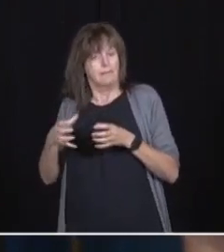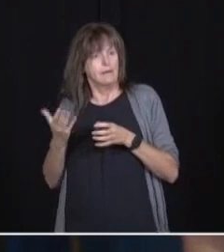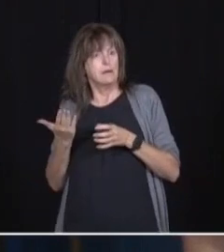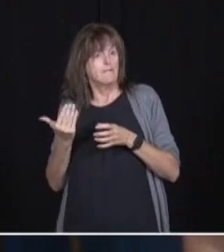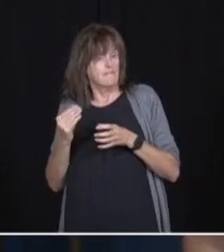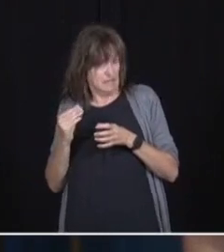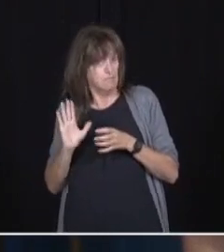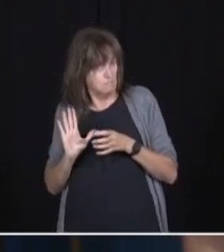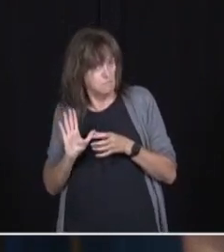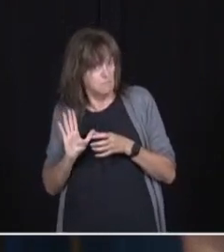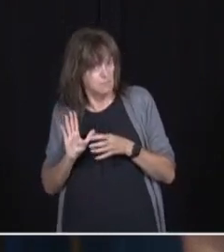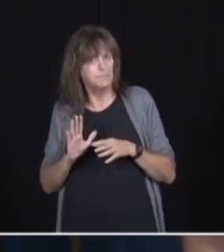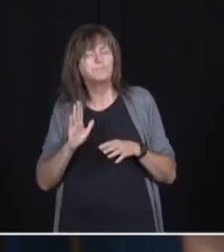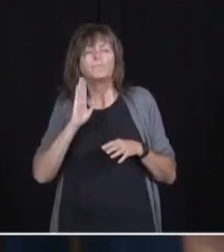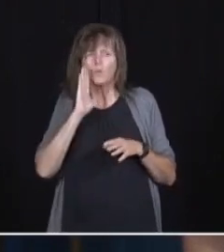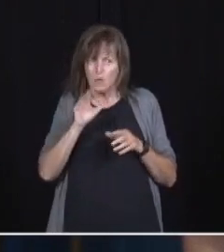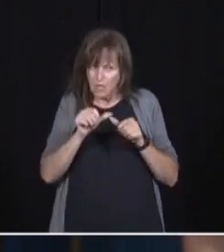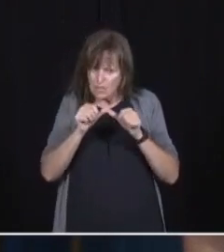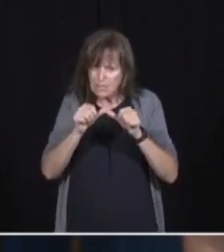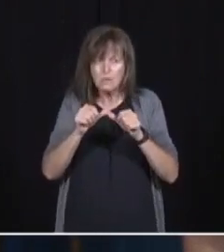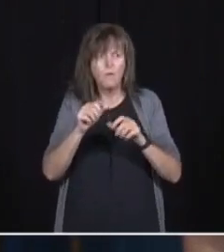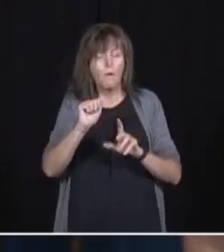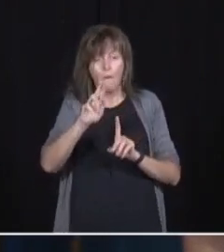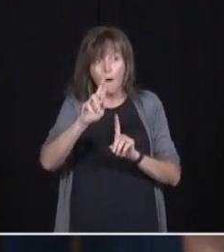kids